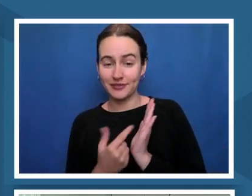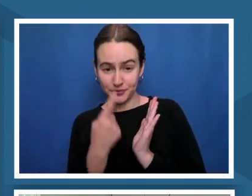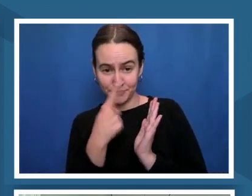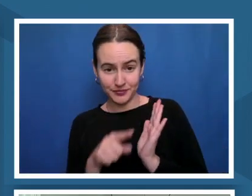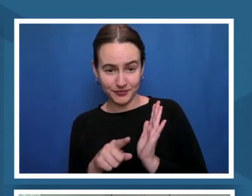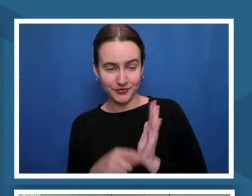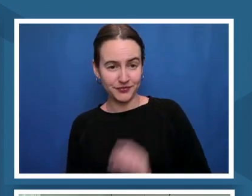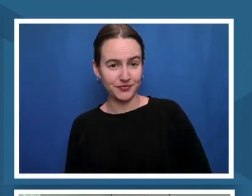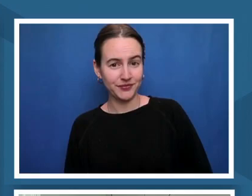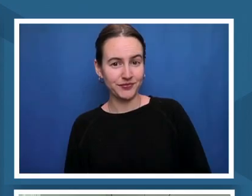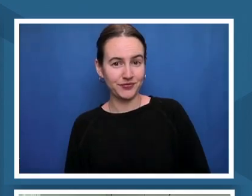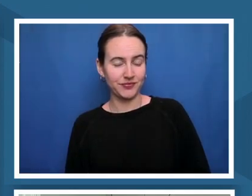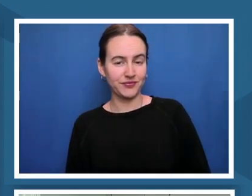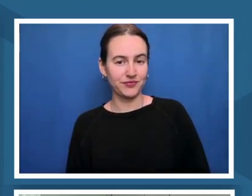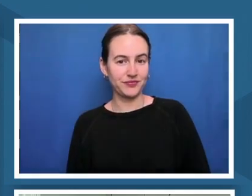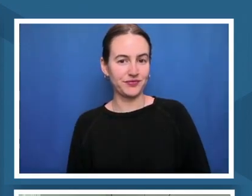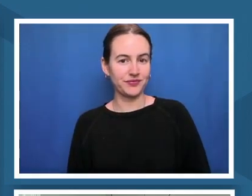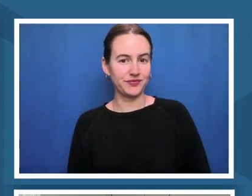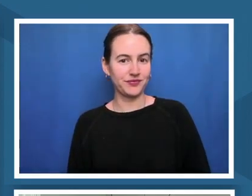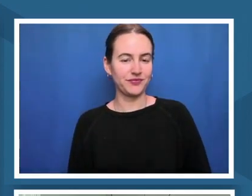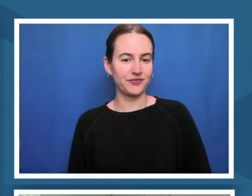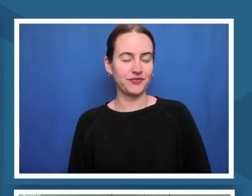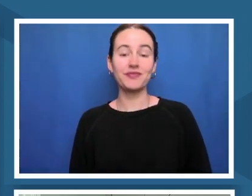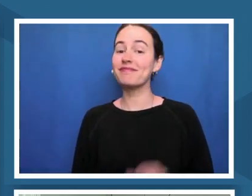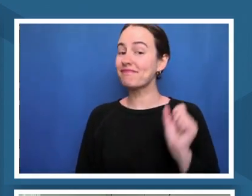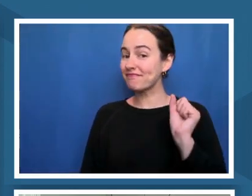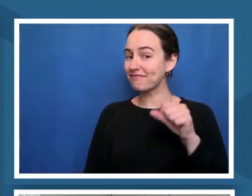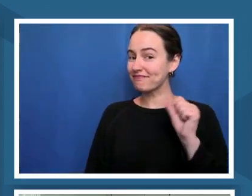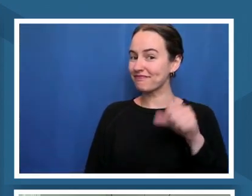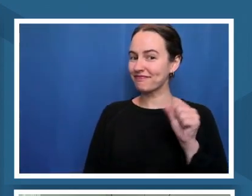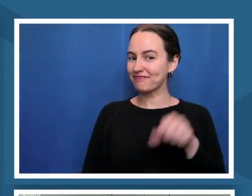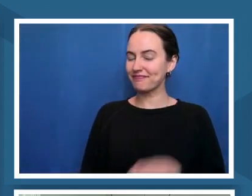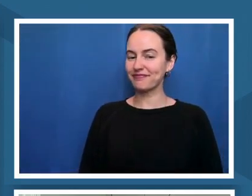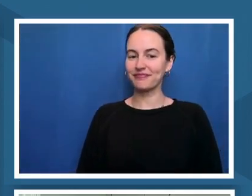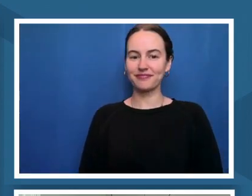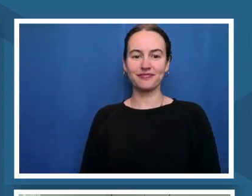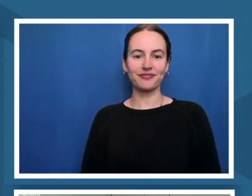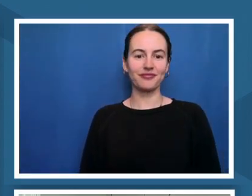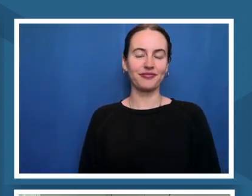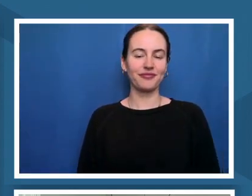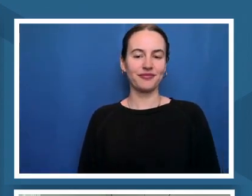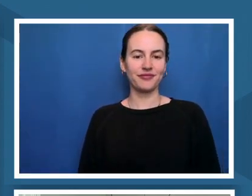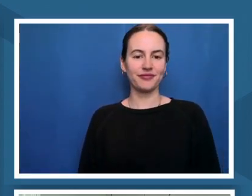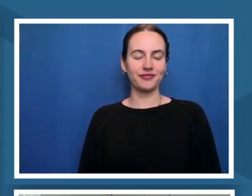what did you see yeah i guess